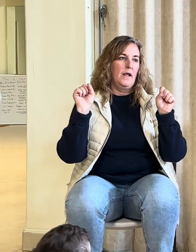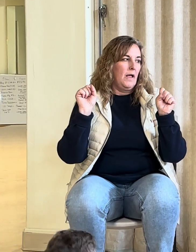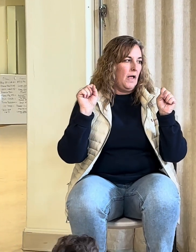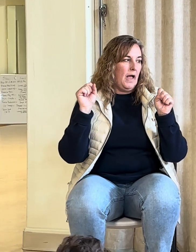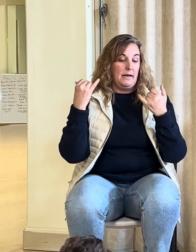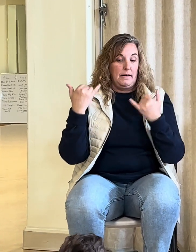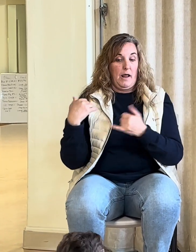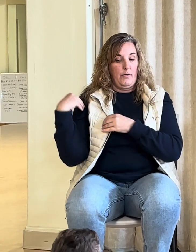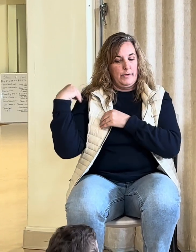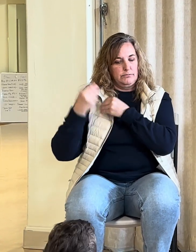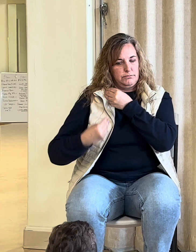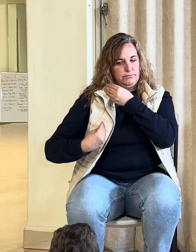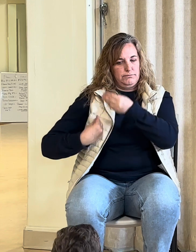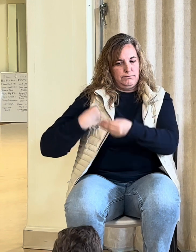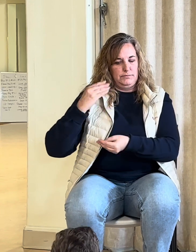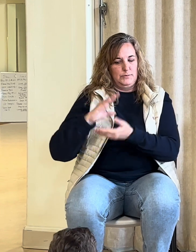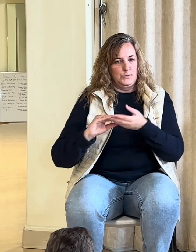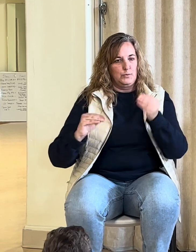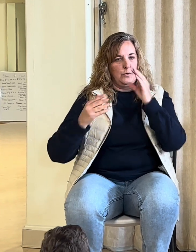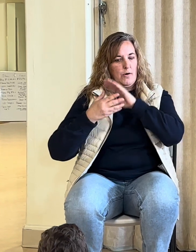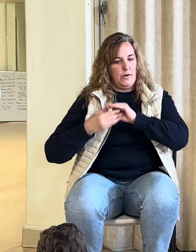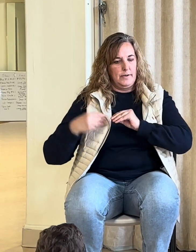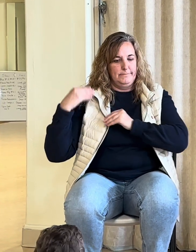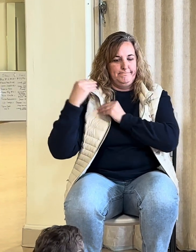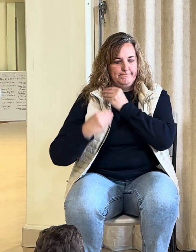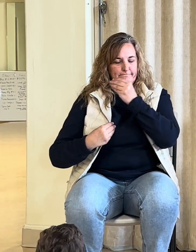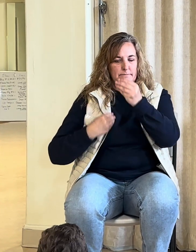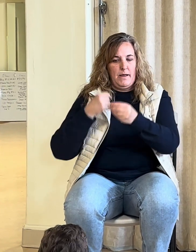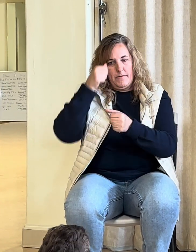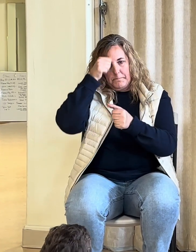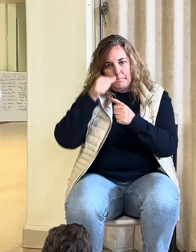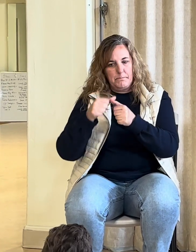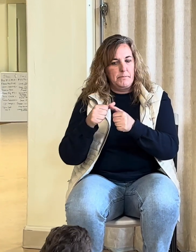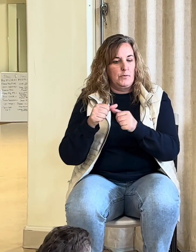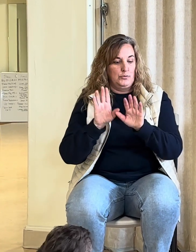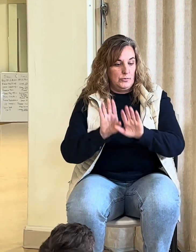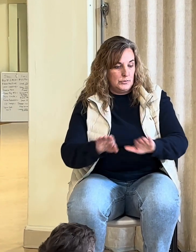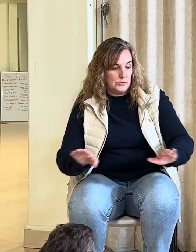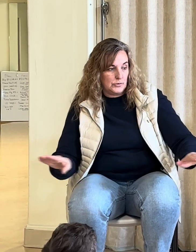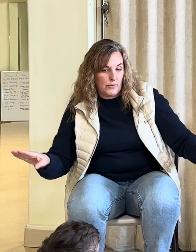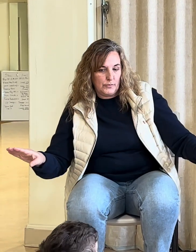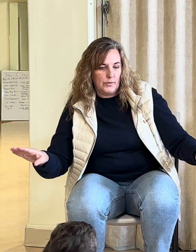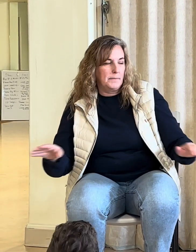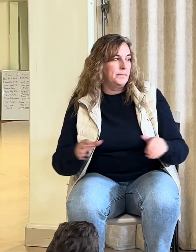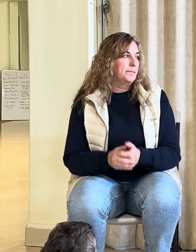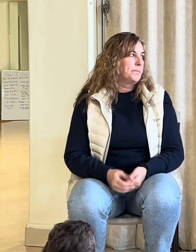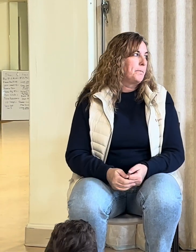their stories and their fables and their memories to the young people coming along after them. And